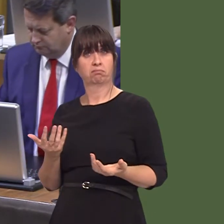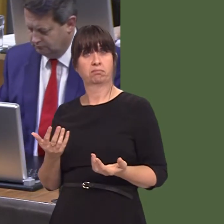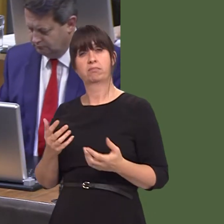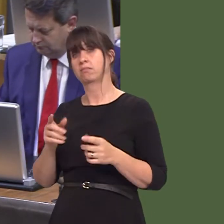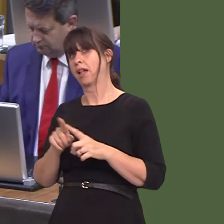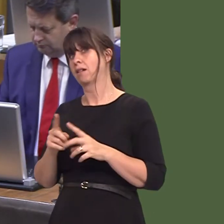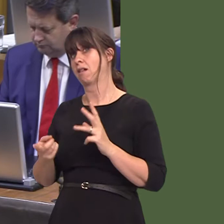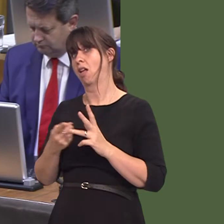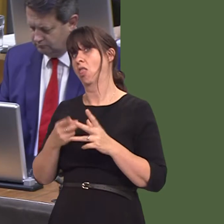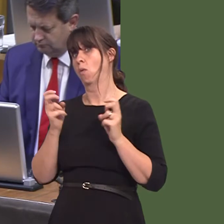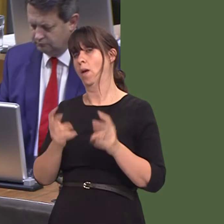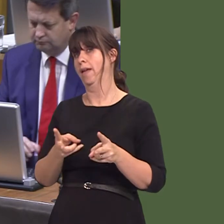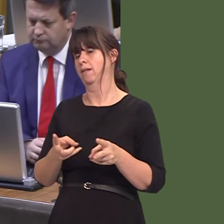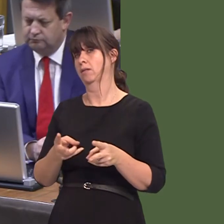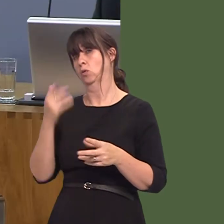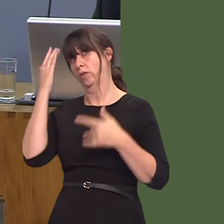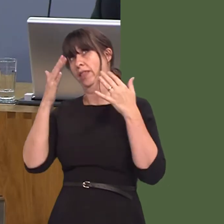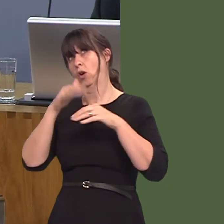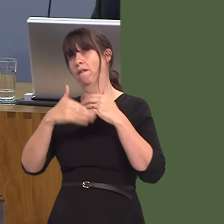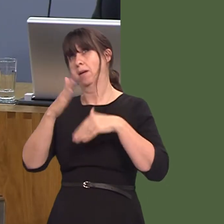o adeiladu tai gan grwpiau cydweithredol.